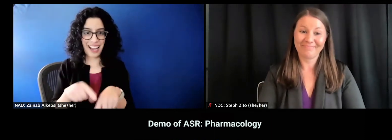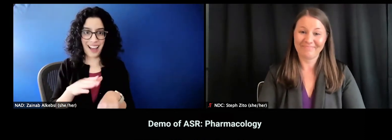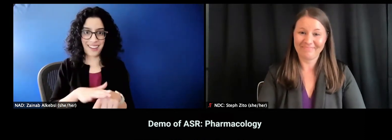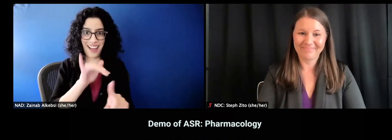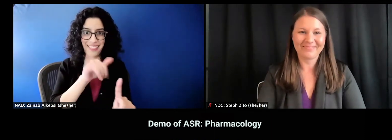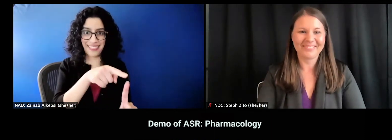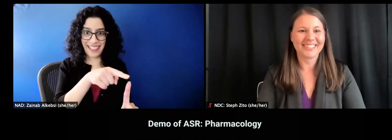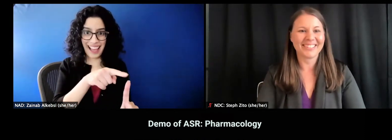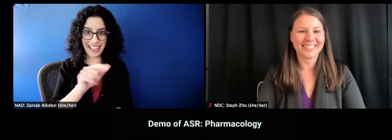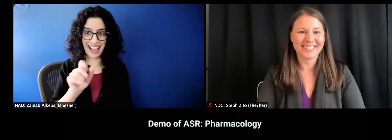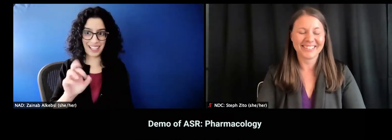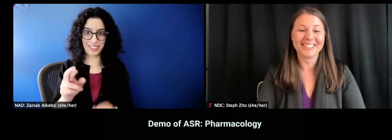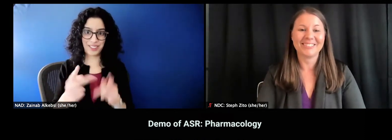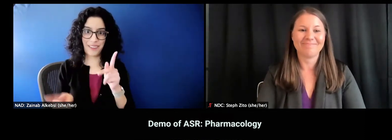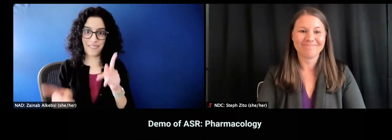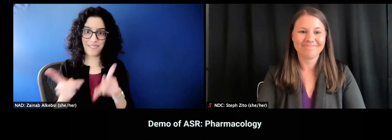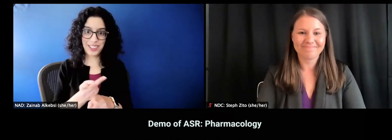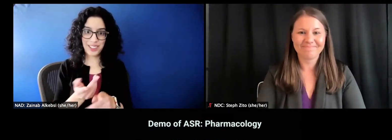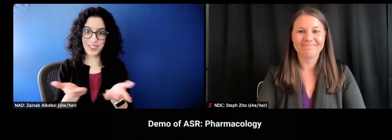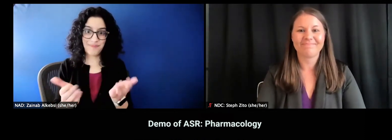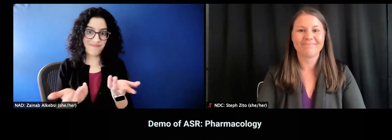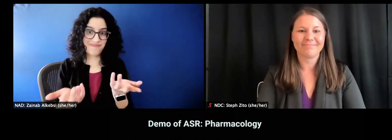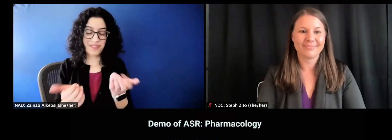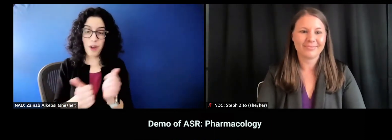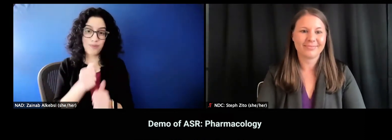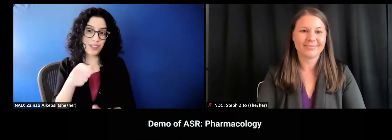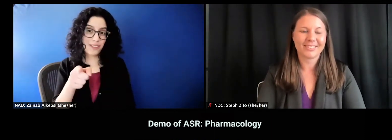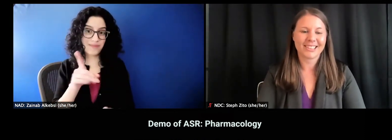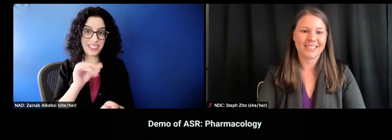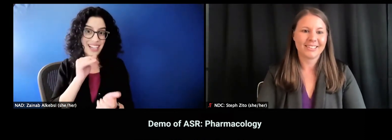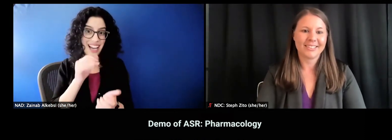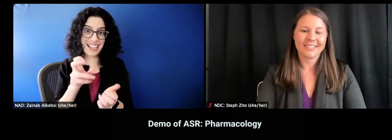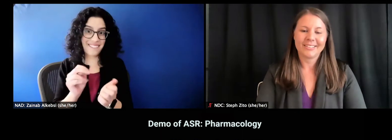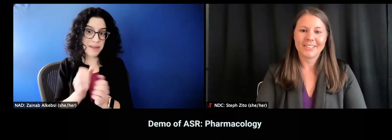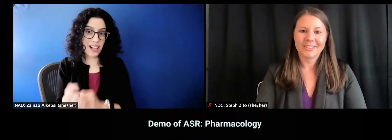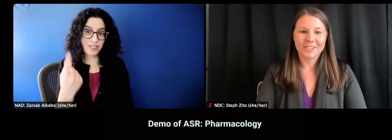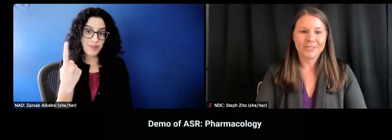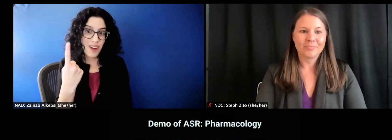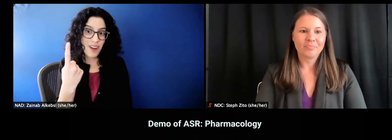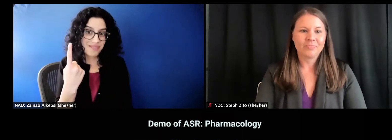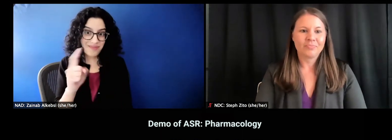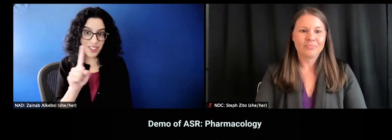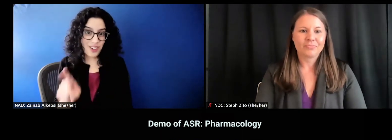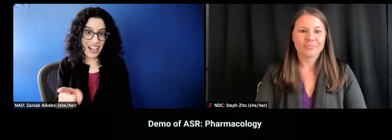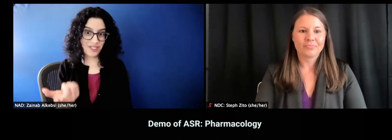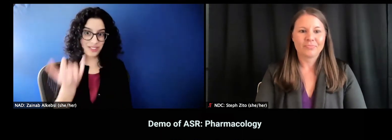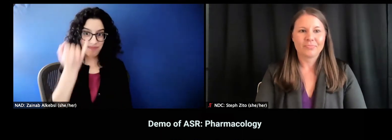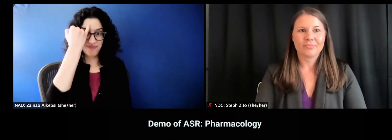Put yourself in the shoes of a deaf or hard of hearing student trying to pass a class relying on the ASR